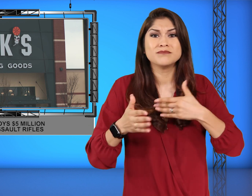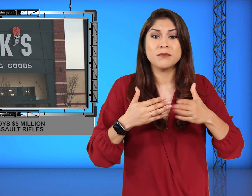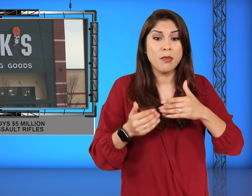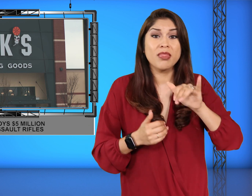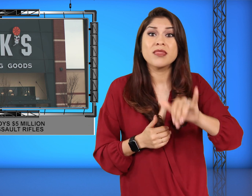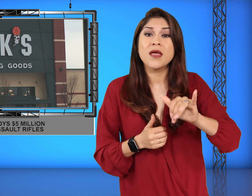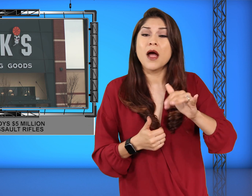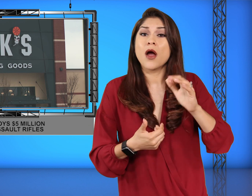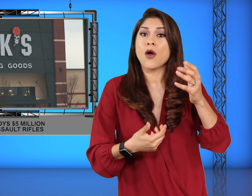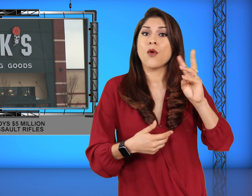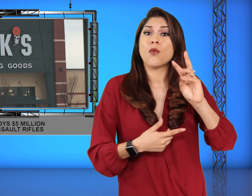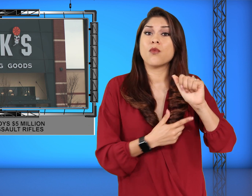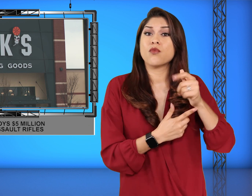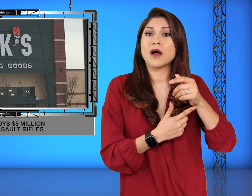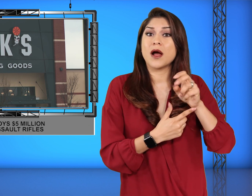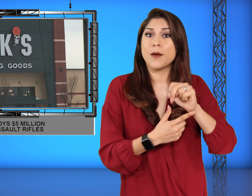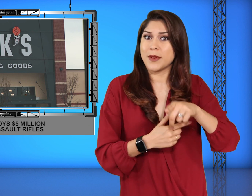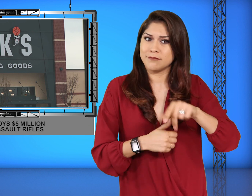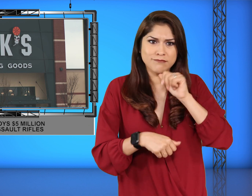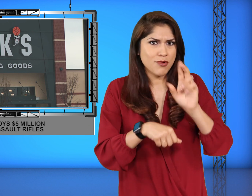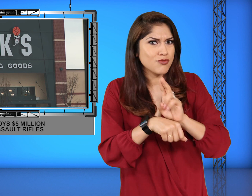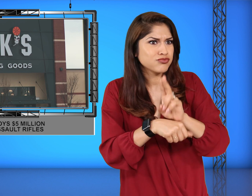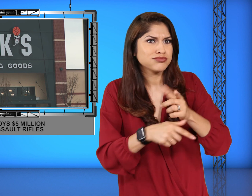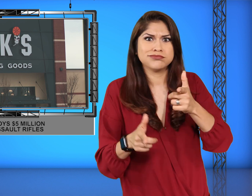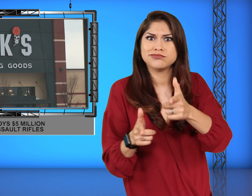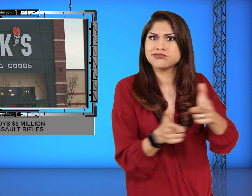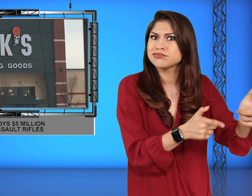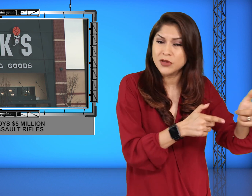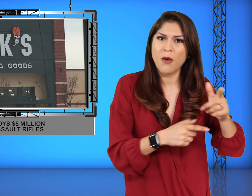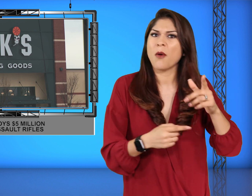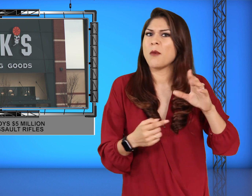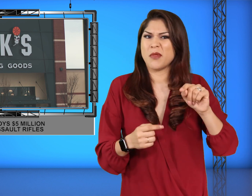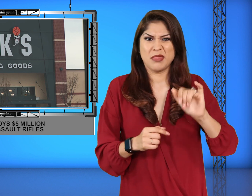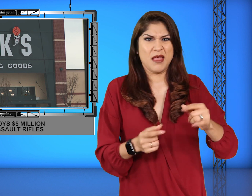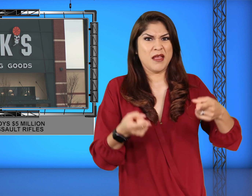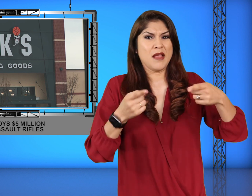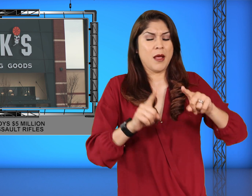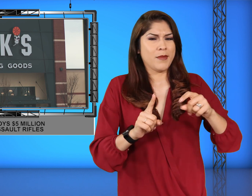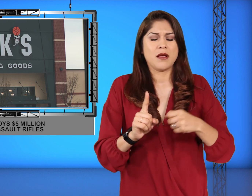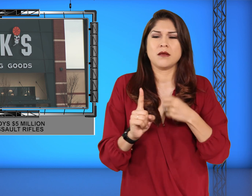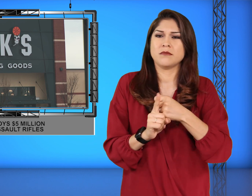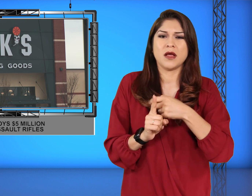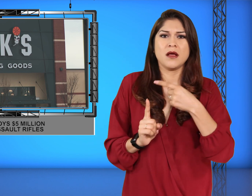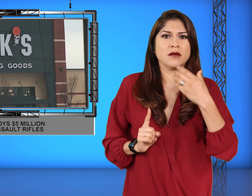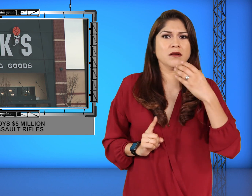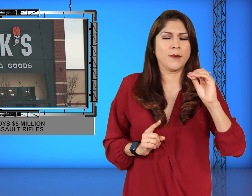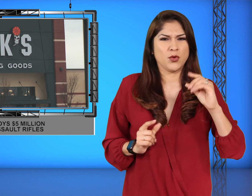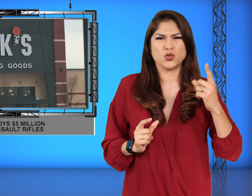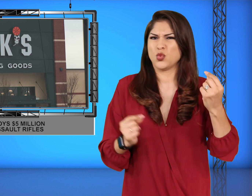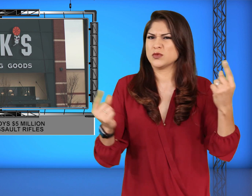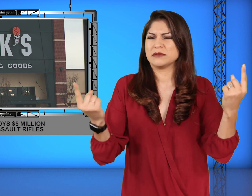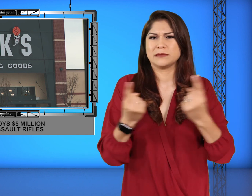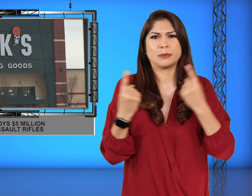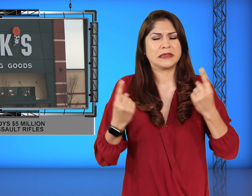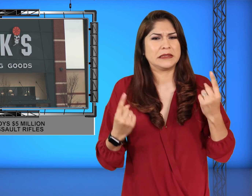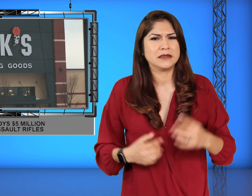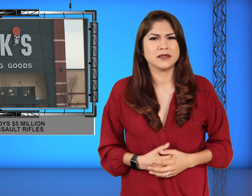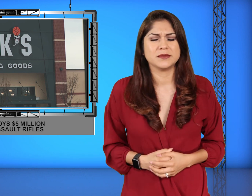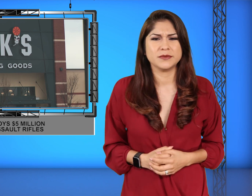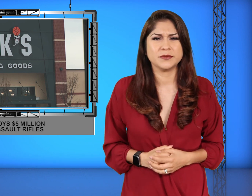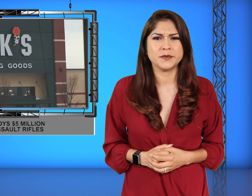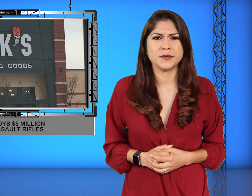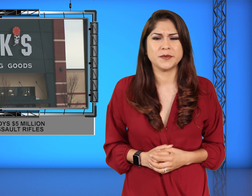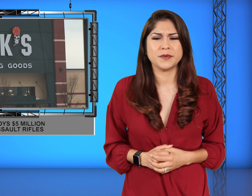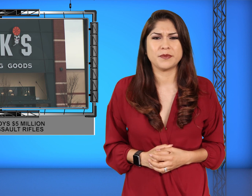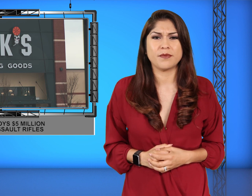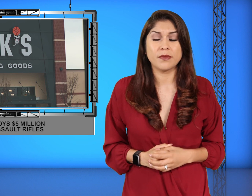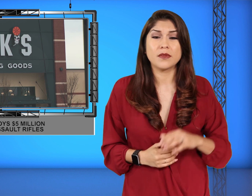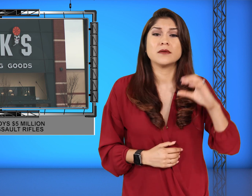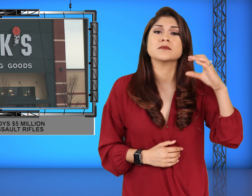Even though it wasn't the weapon used in the shooting, that largely impacted the company's actions.